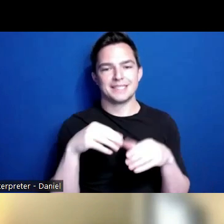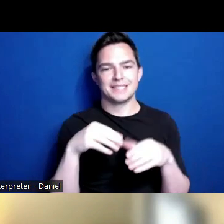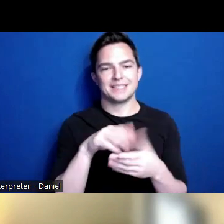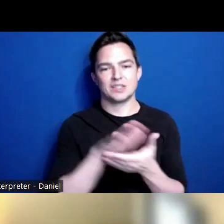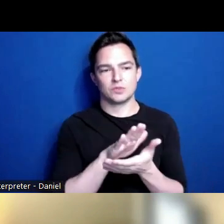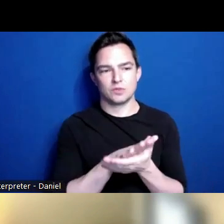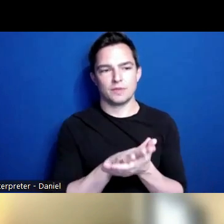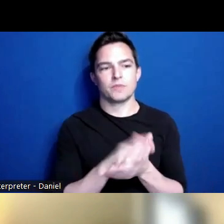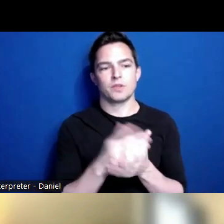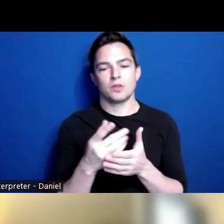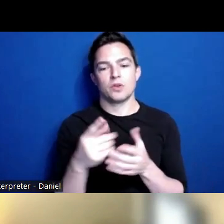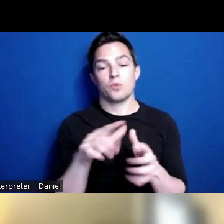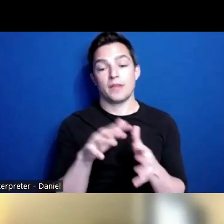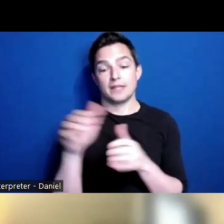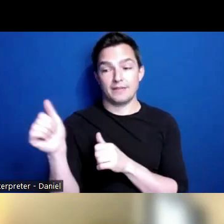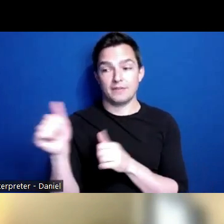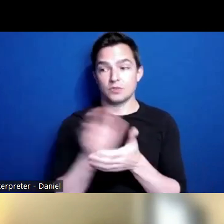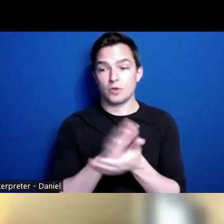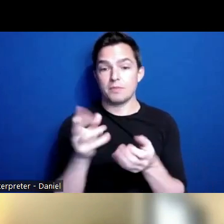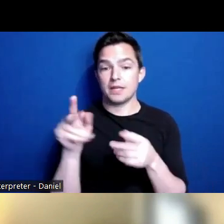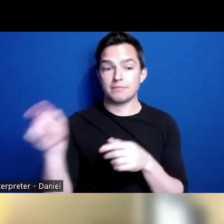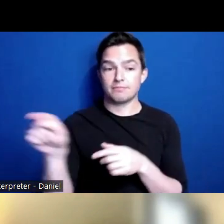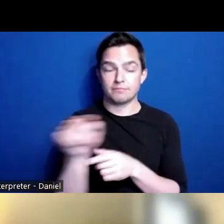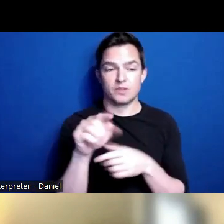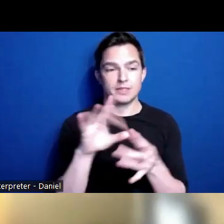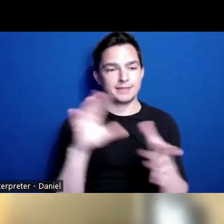Once leaving school, many individuals are disconnected from services.